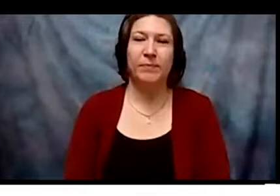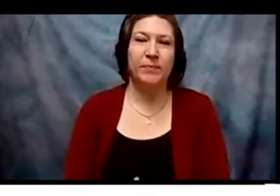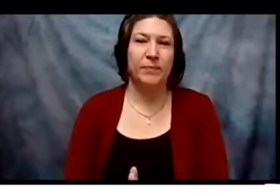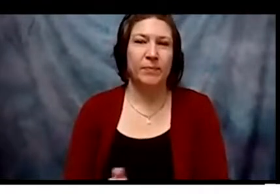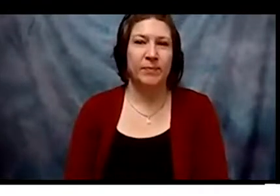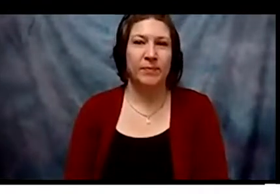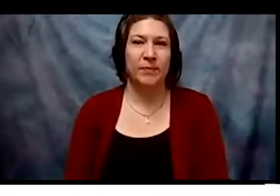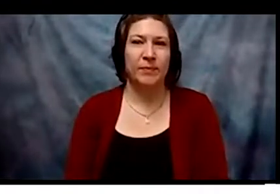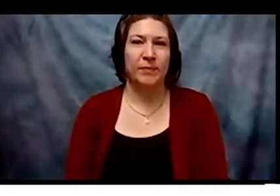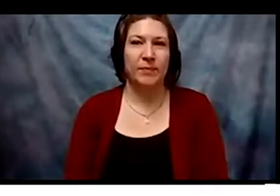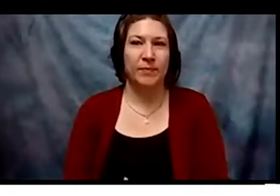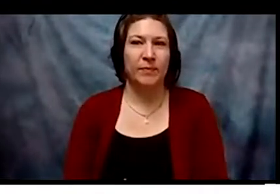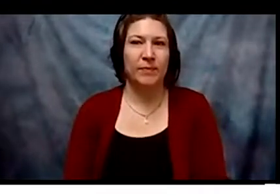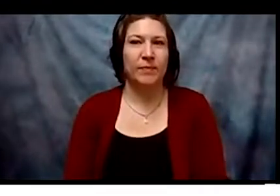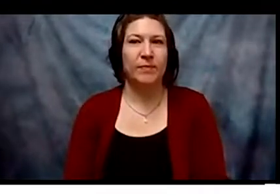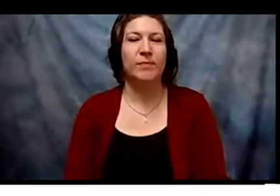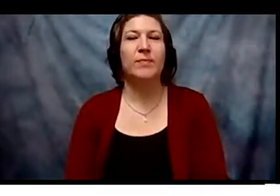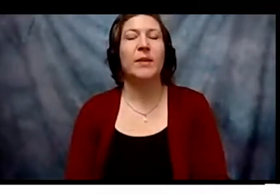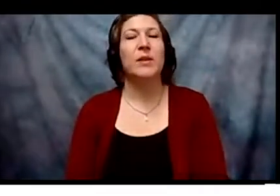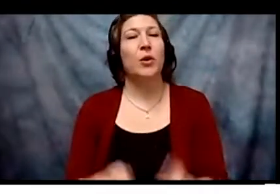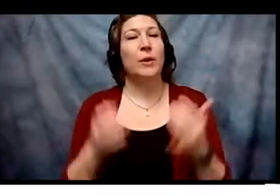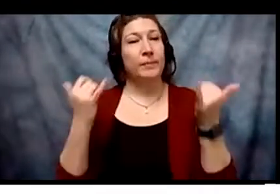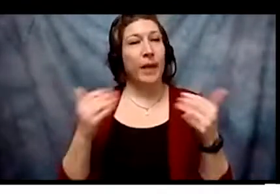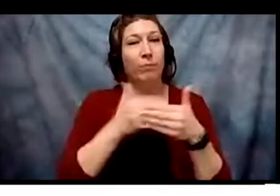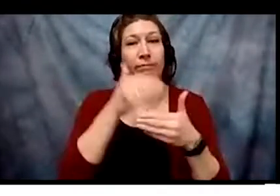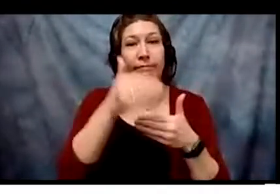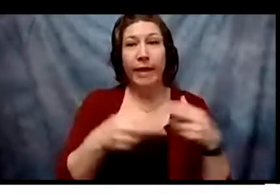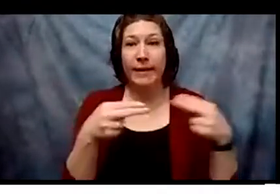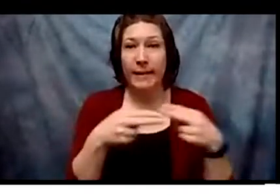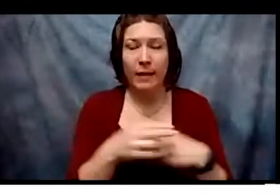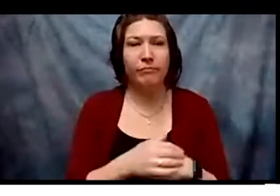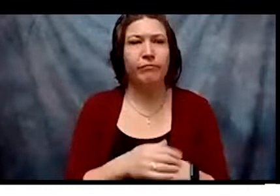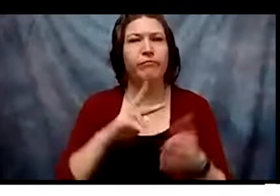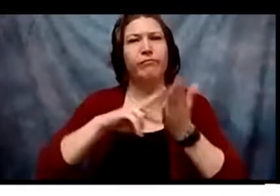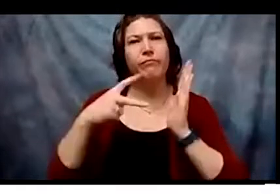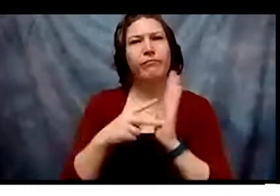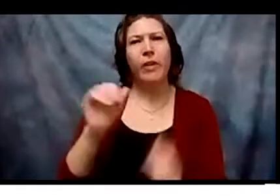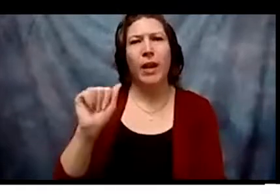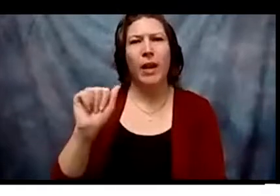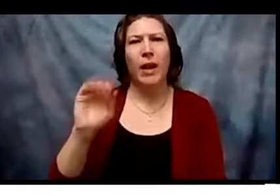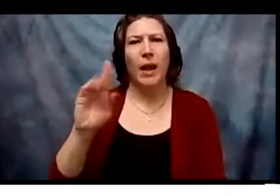But now let's turn to the next slide for a definition of ableism. The disability